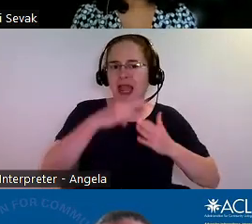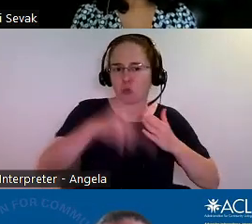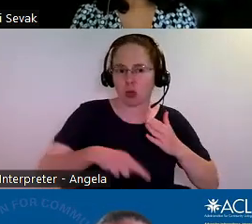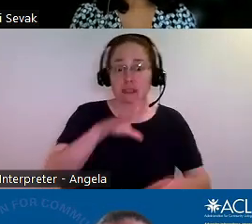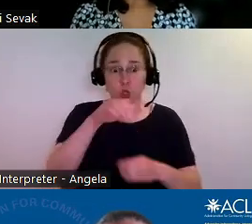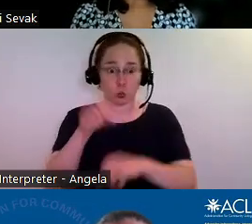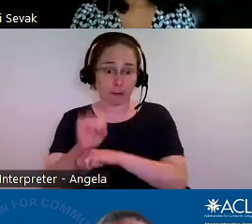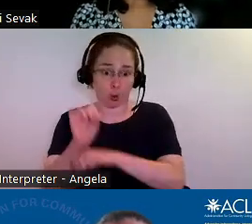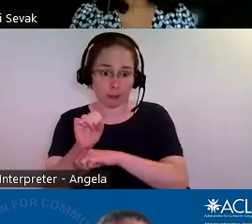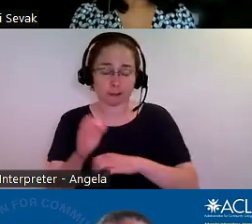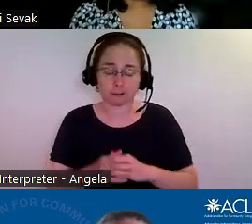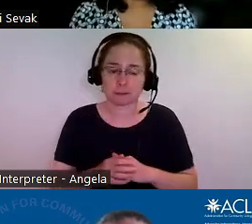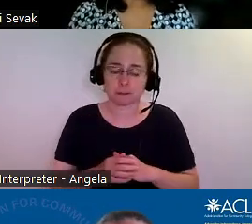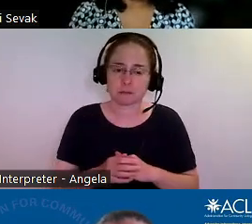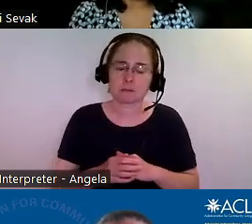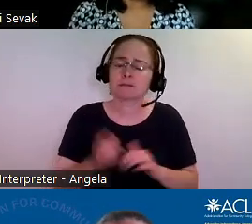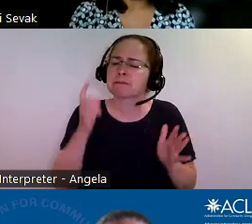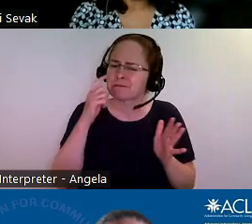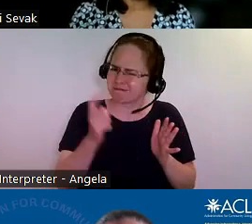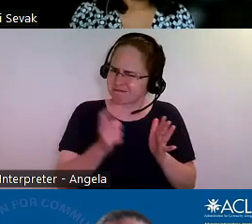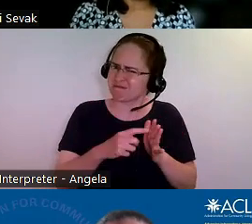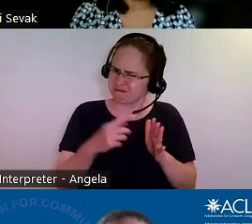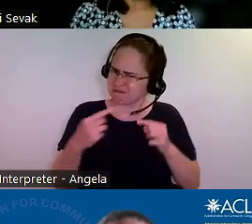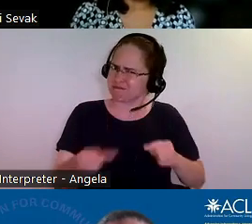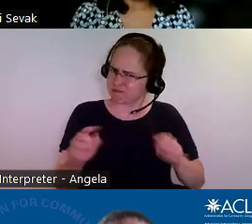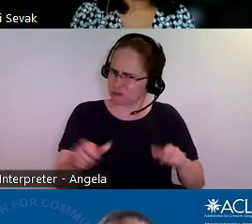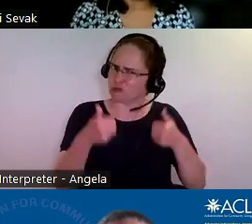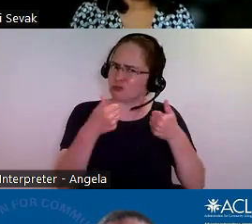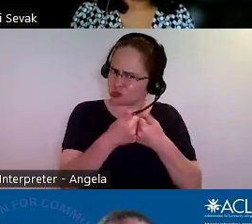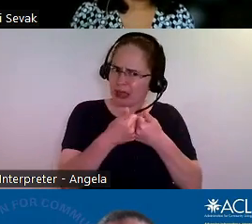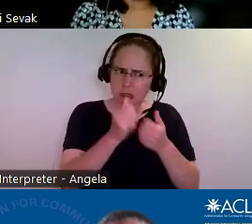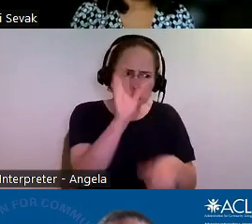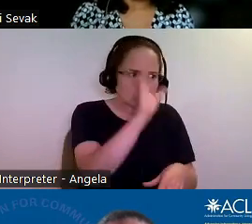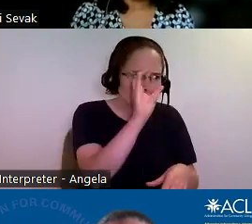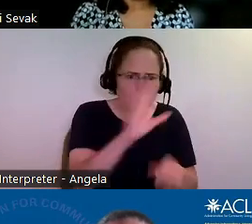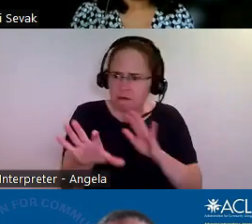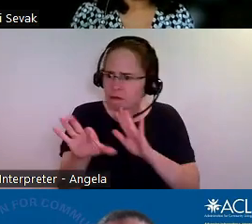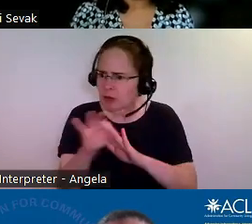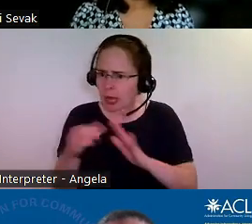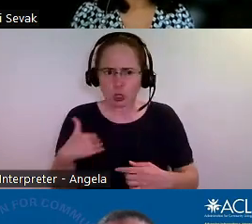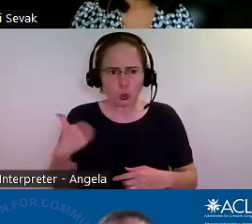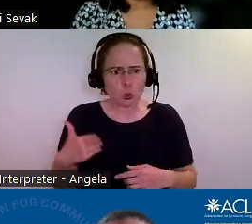and they're finding it challenging to find those youth that are most, those youth from